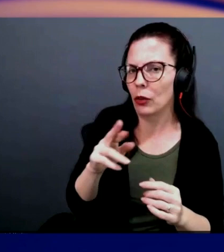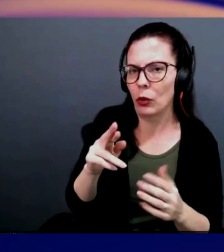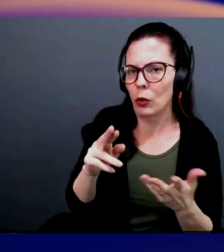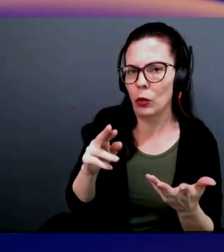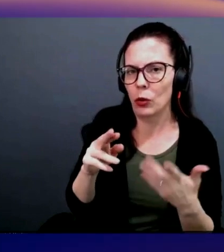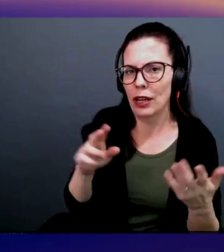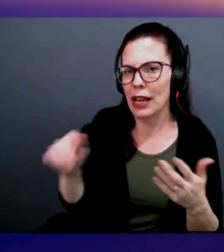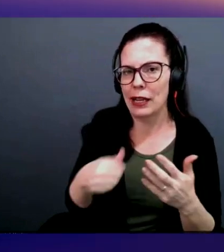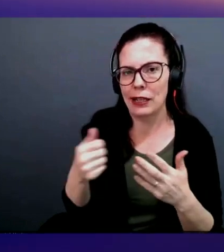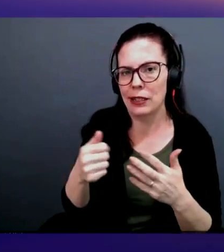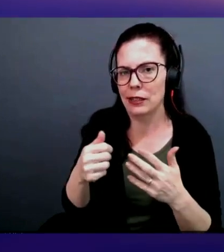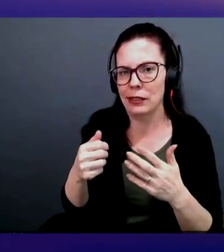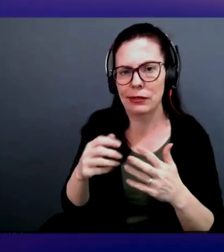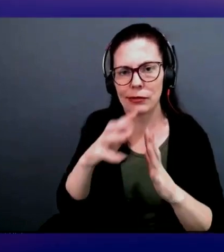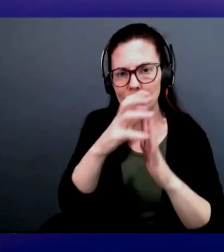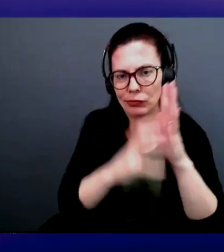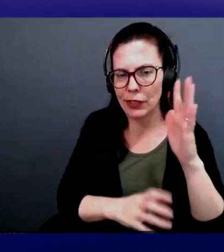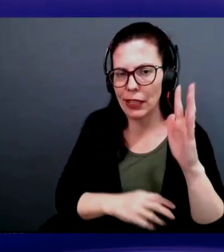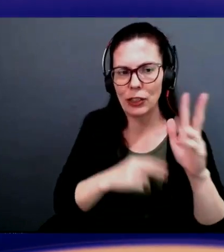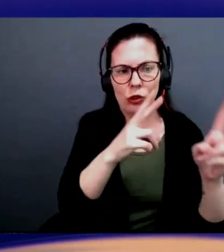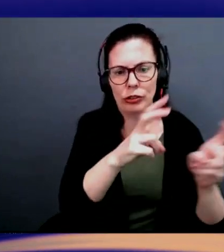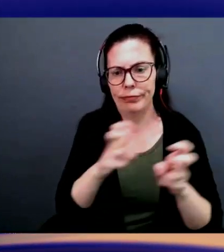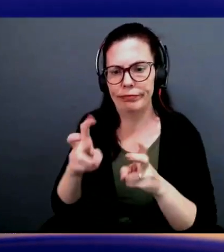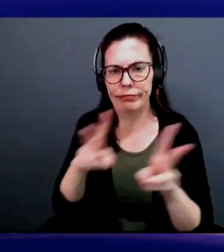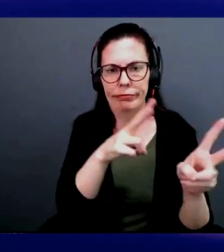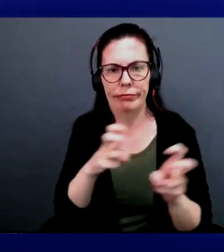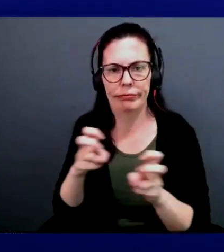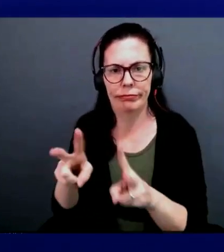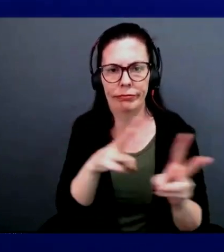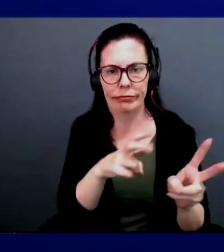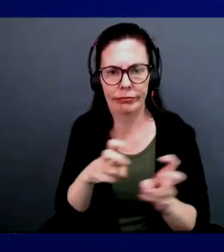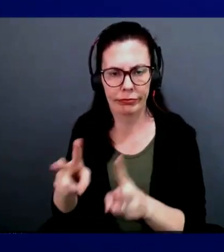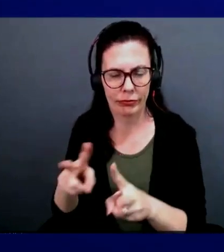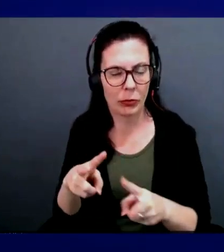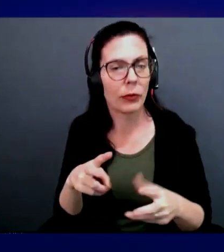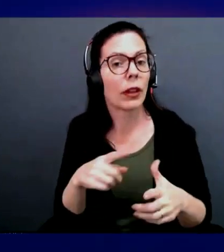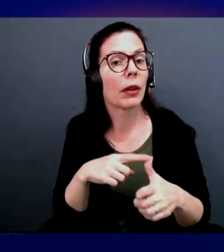You can do drag and drop interface. But then it gets distributed across hundreds of nodes.